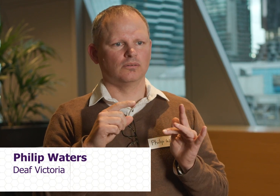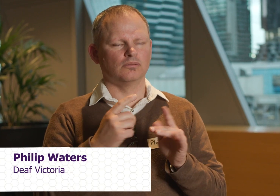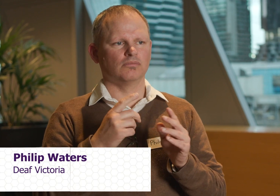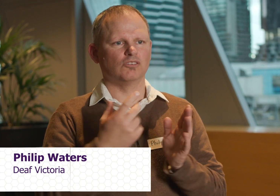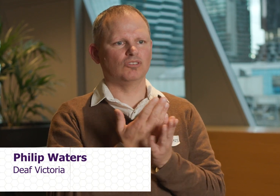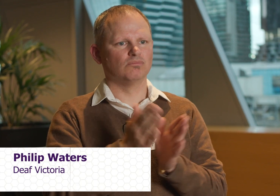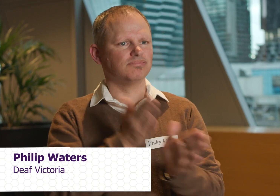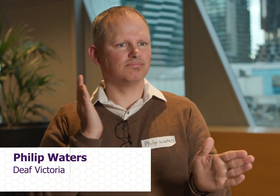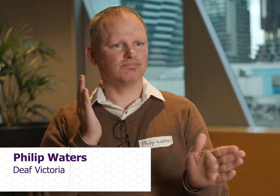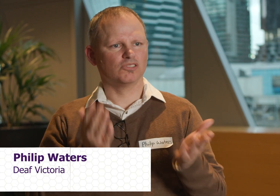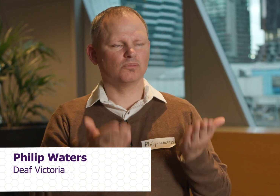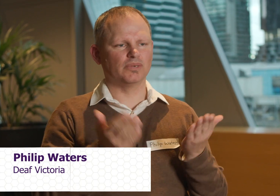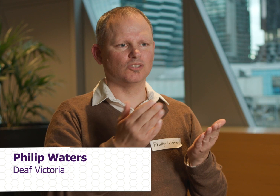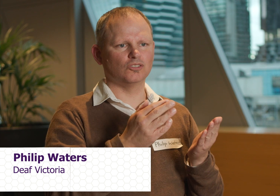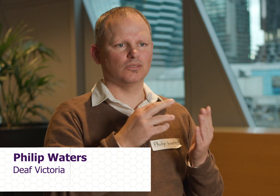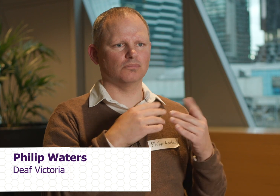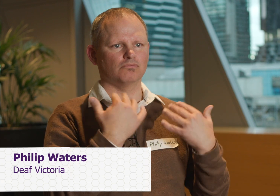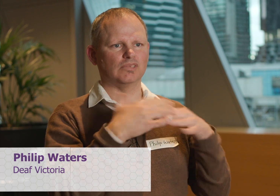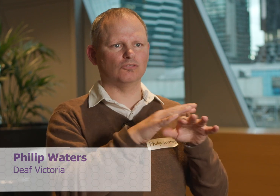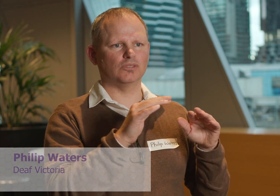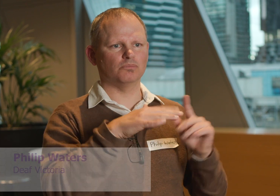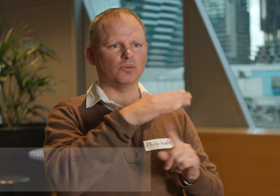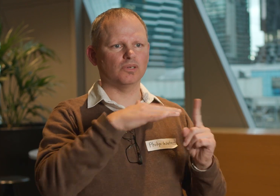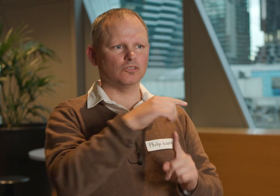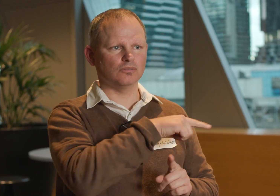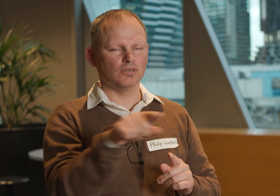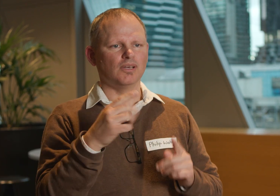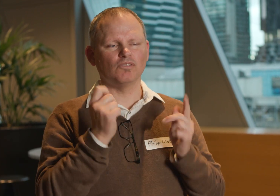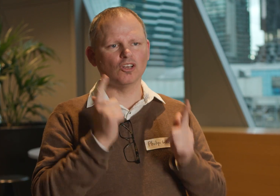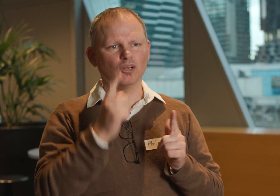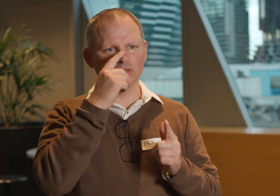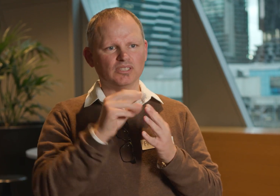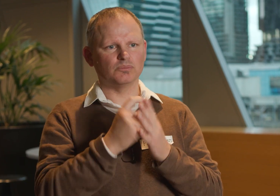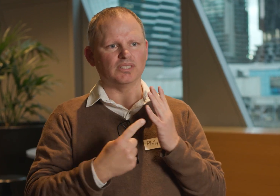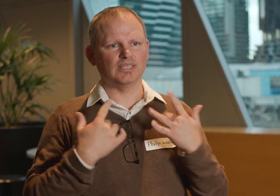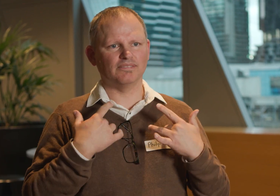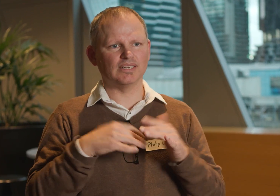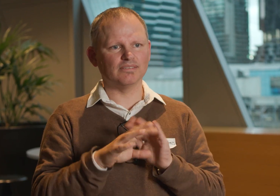Victoria are really behind compared to the mainstream population. There are a lot of people